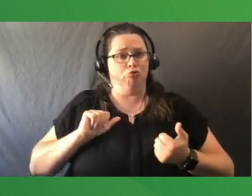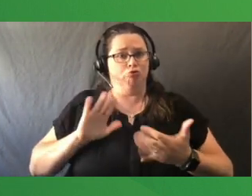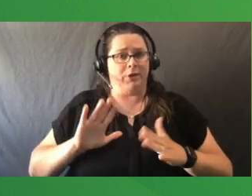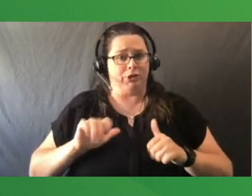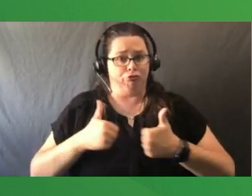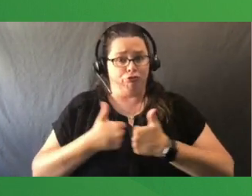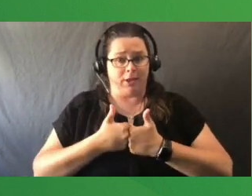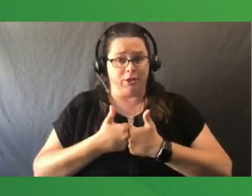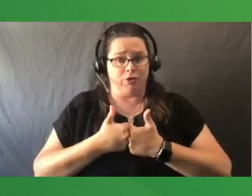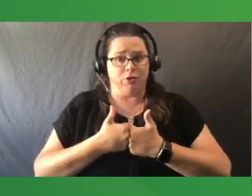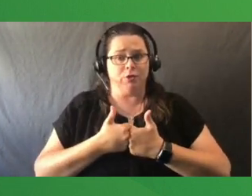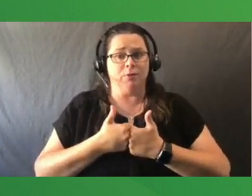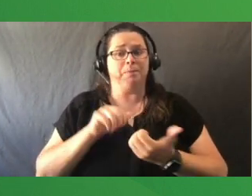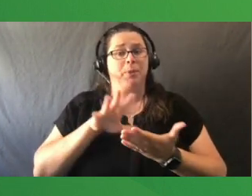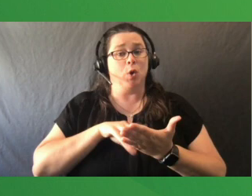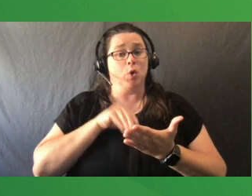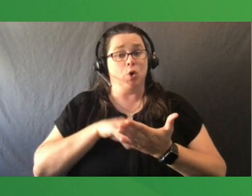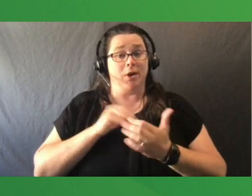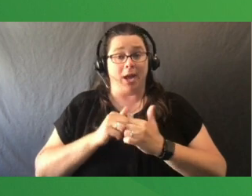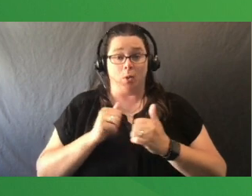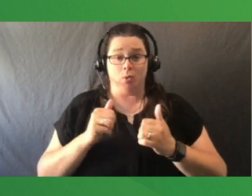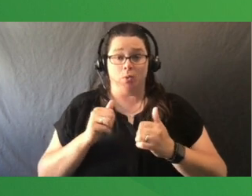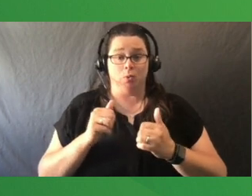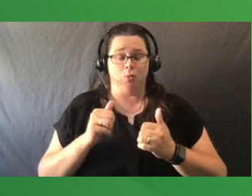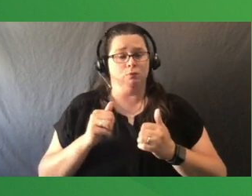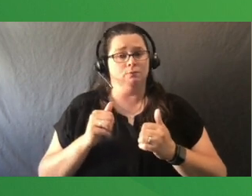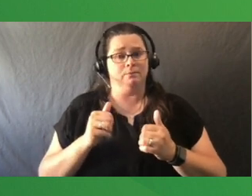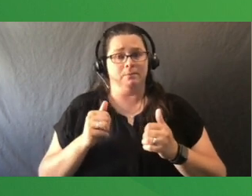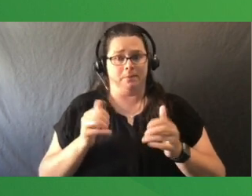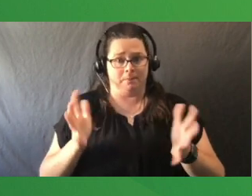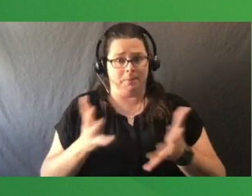You're gonna learn how to use these materials to drive student learning and also inspire